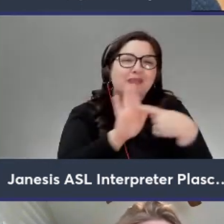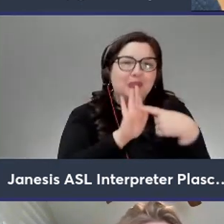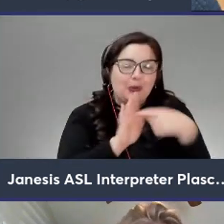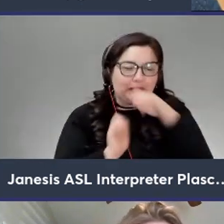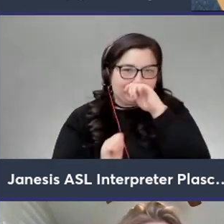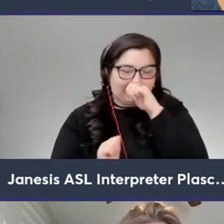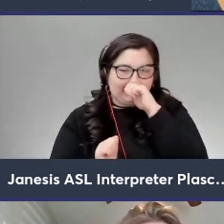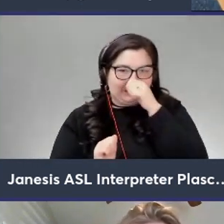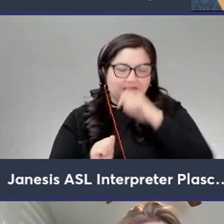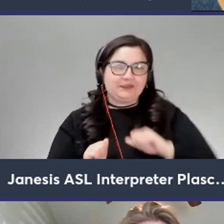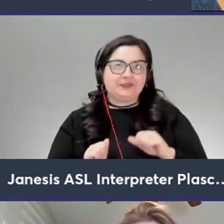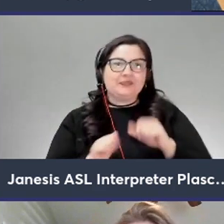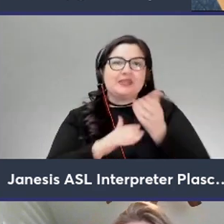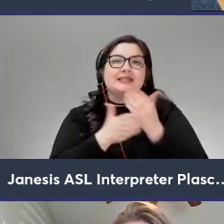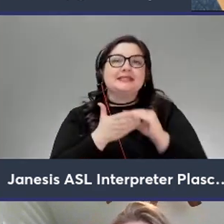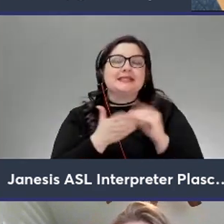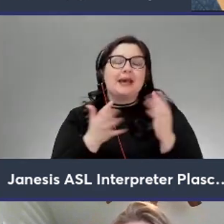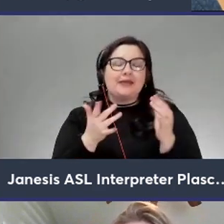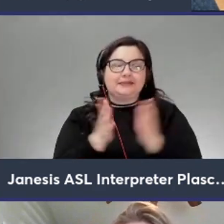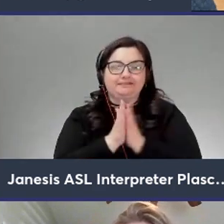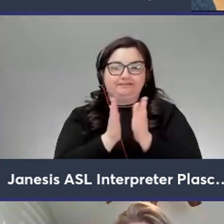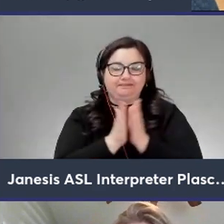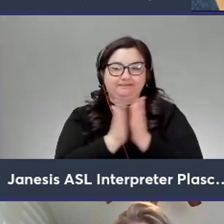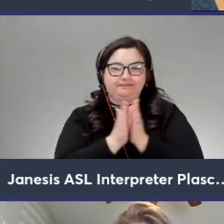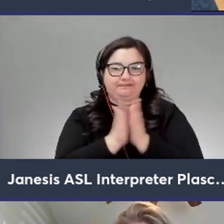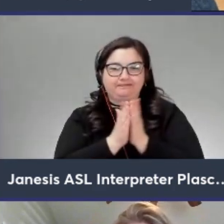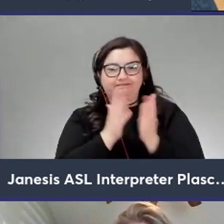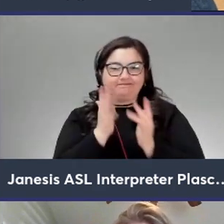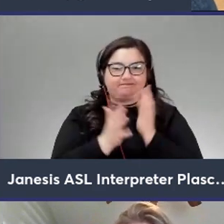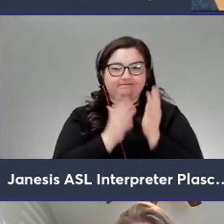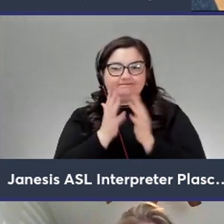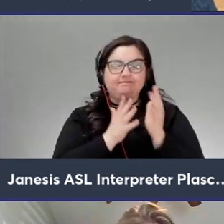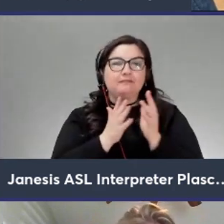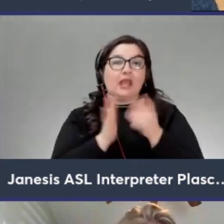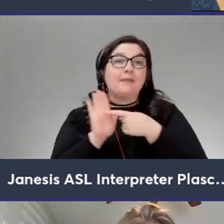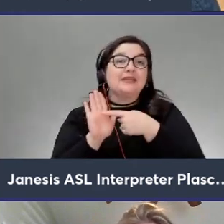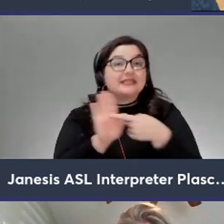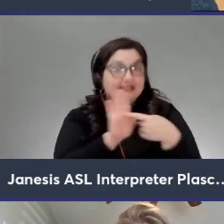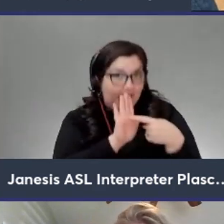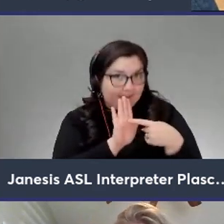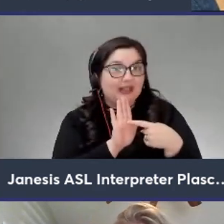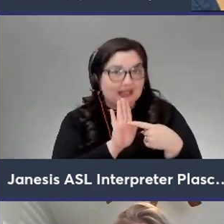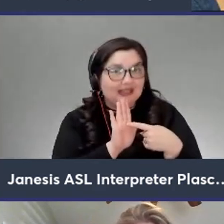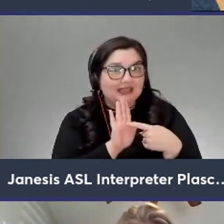some of the examples... I'm gonna be showing you an example notebook